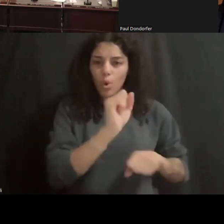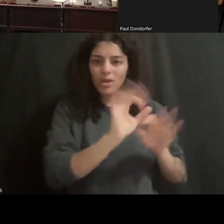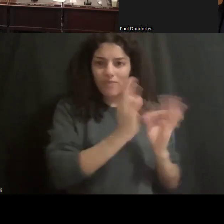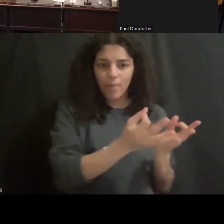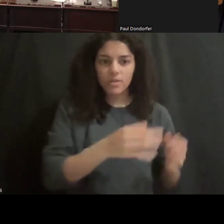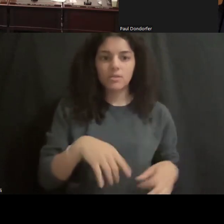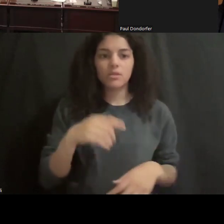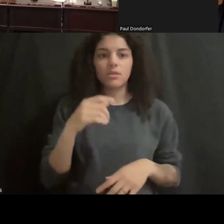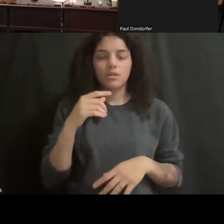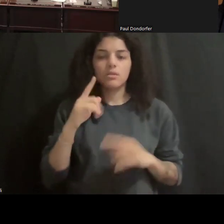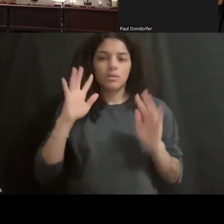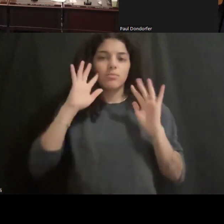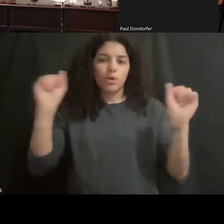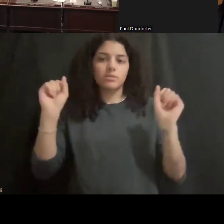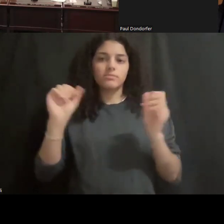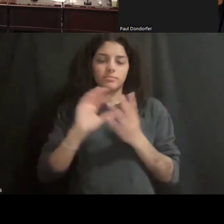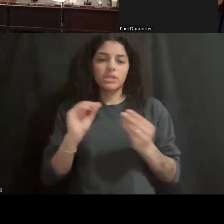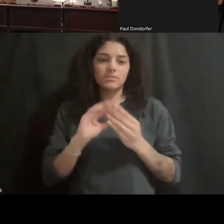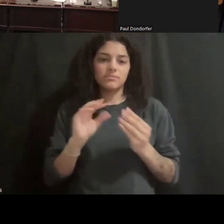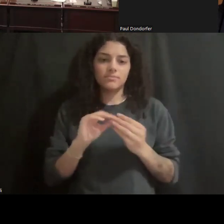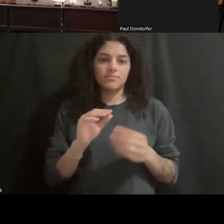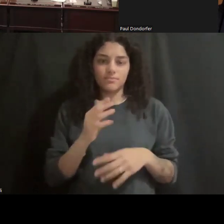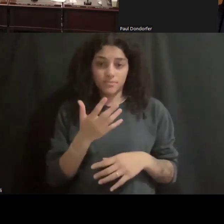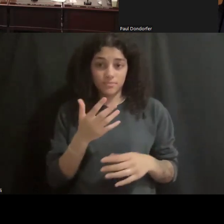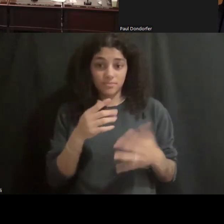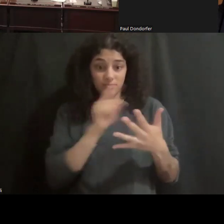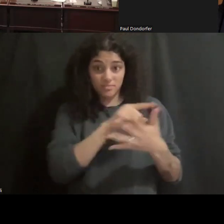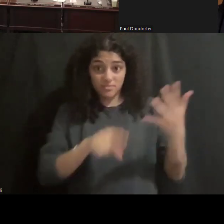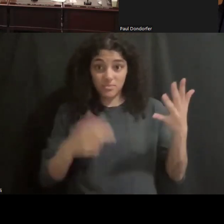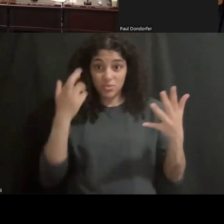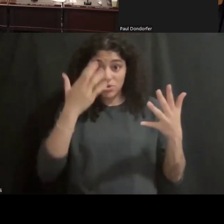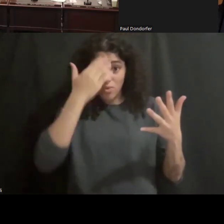business Legislator McCabe are are these the reasons why you're voting for this That's what